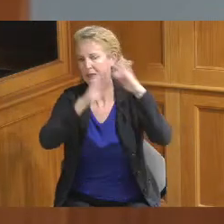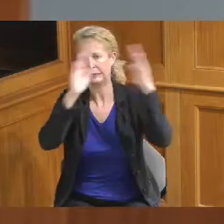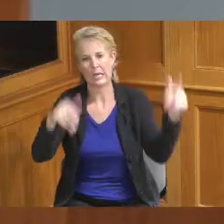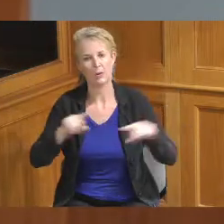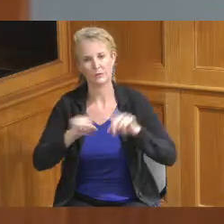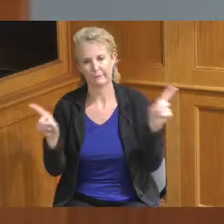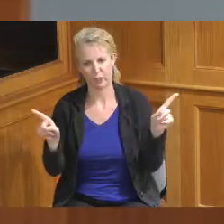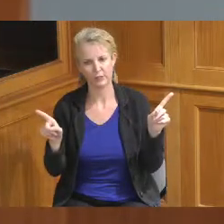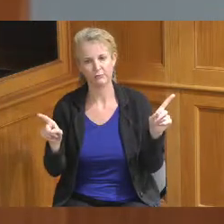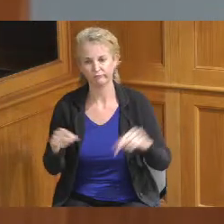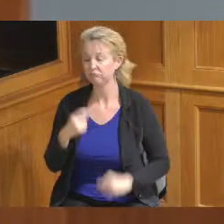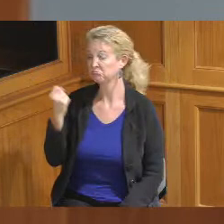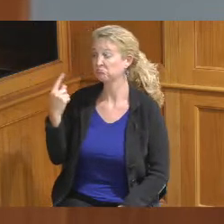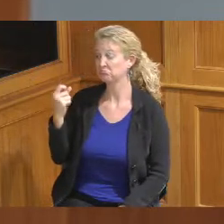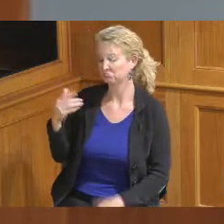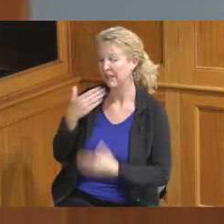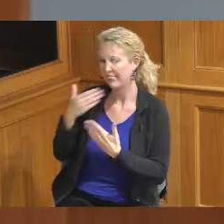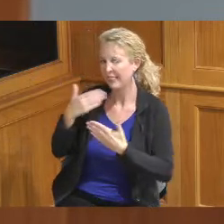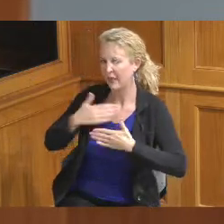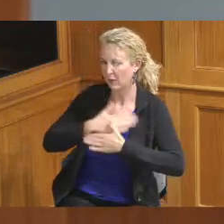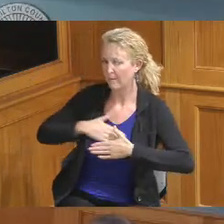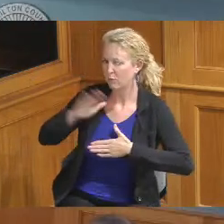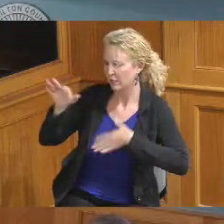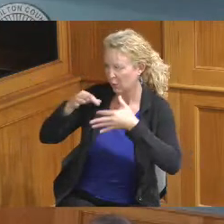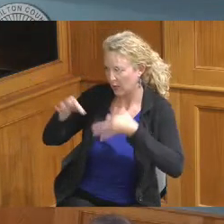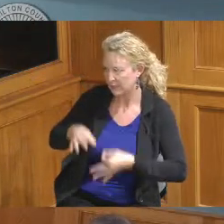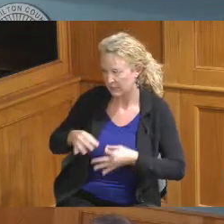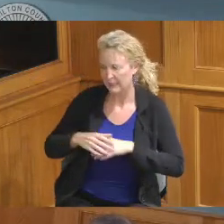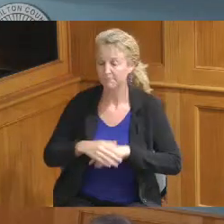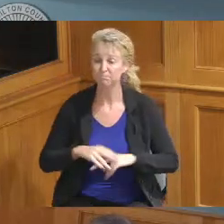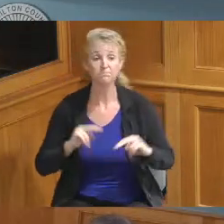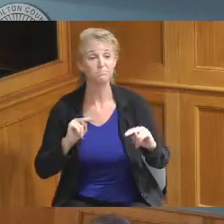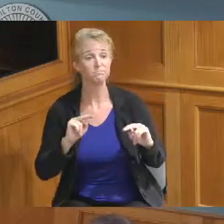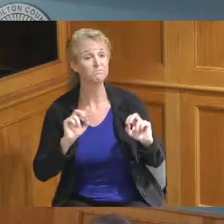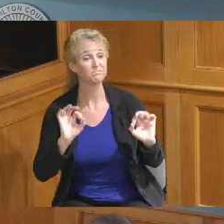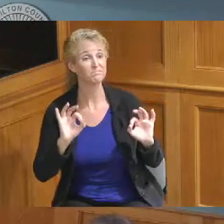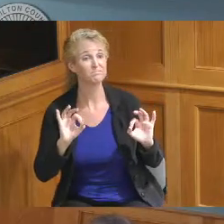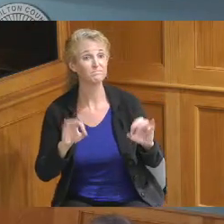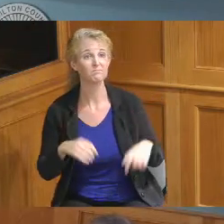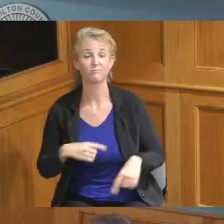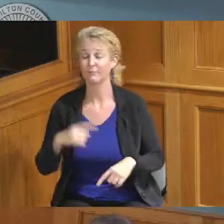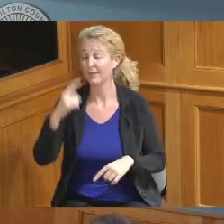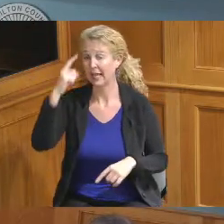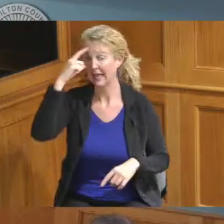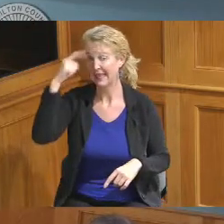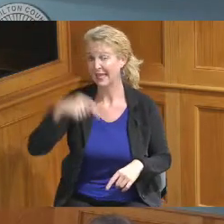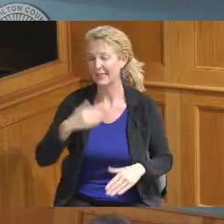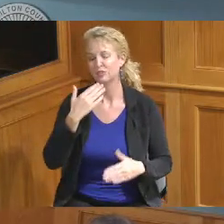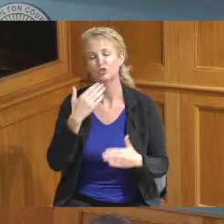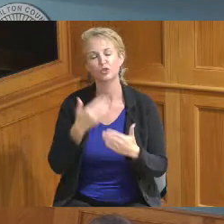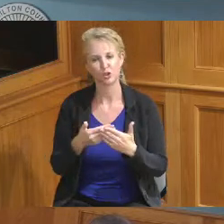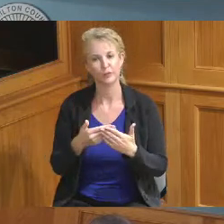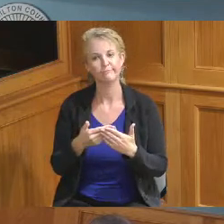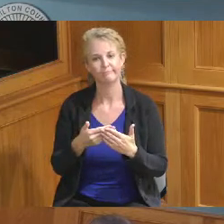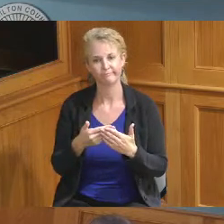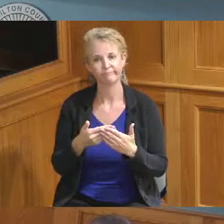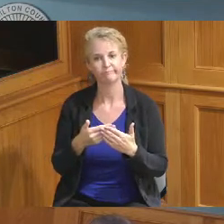yeah okay thank you I appreciate it thank you I think this is very good as indicated